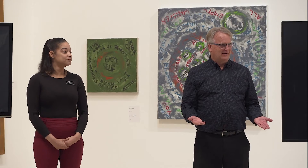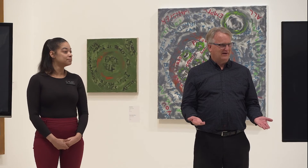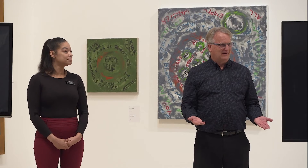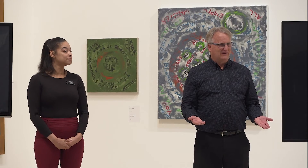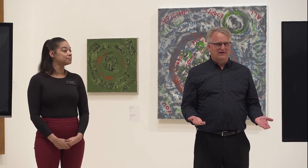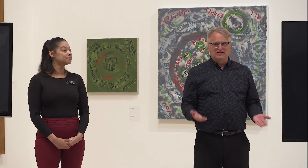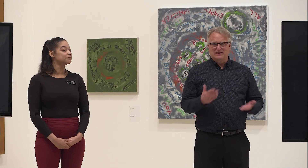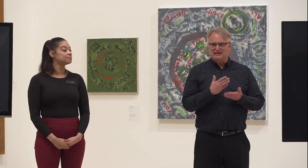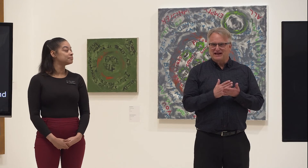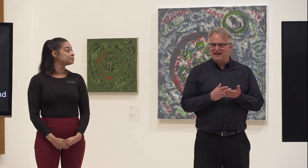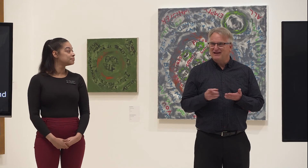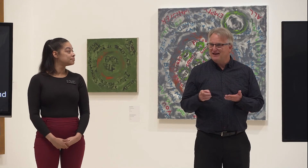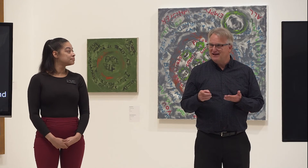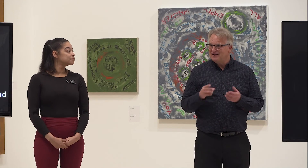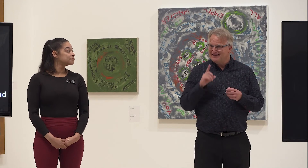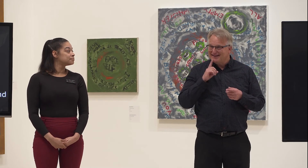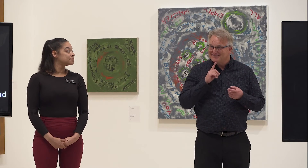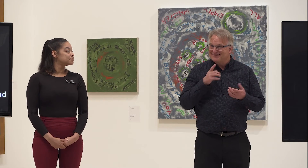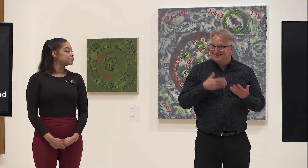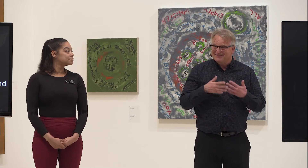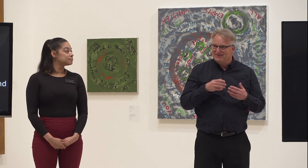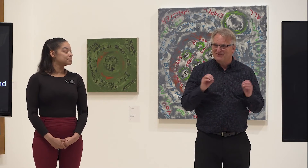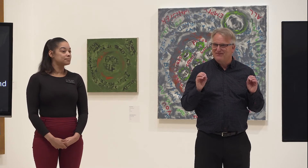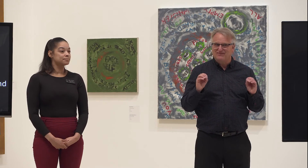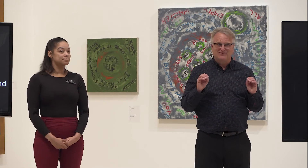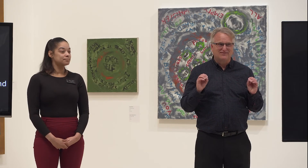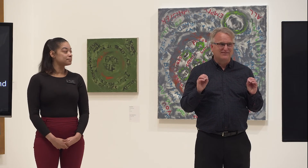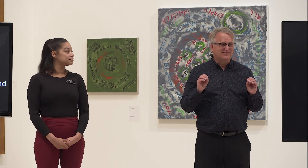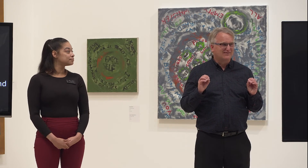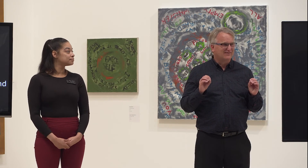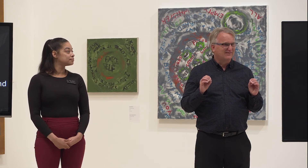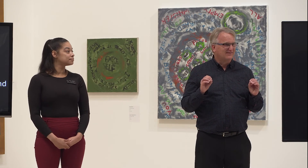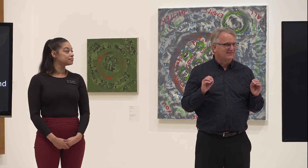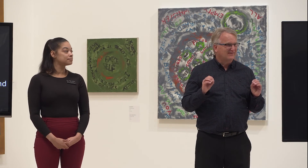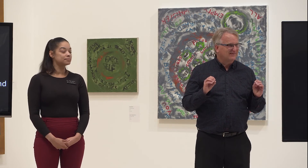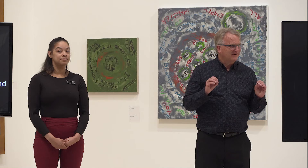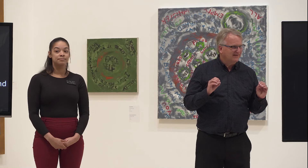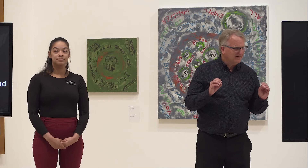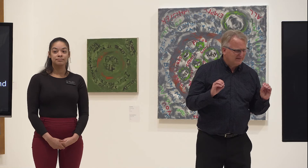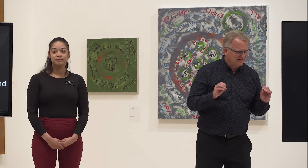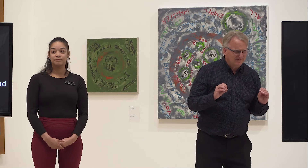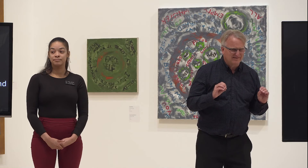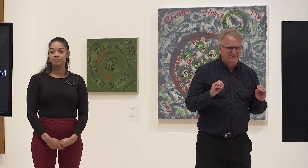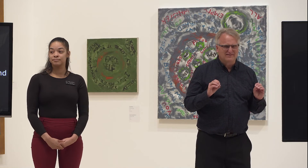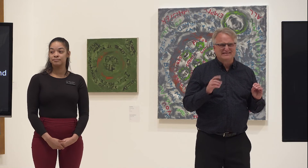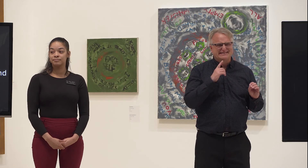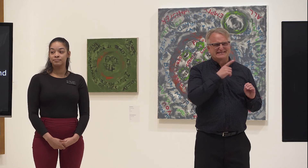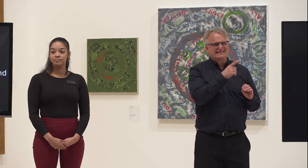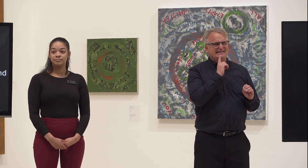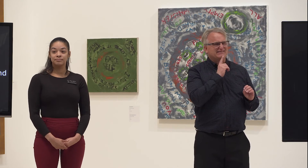That really says it all. Some of them haven't had any interaction like this before.